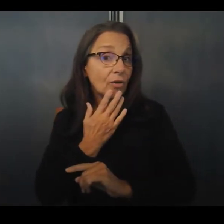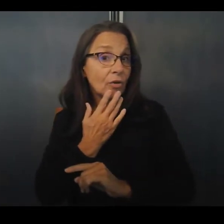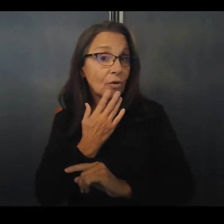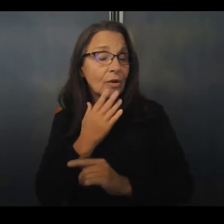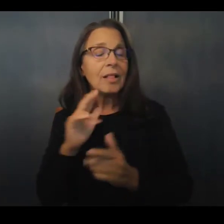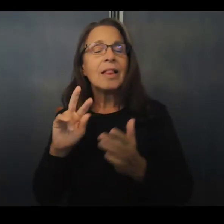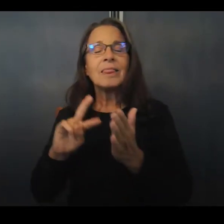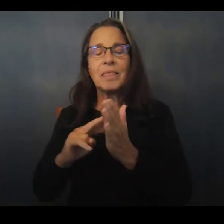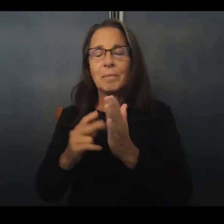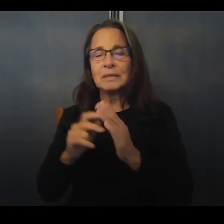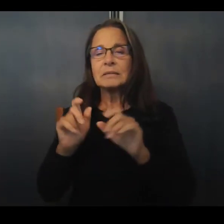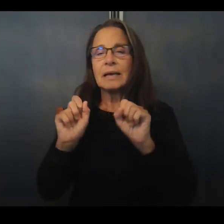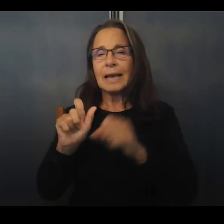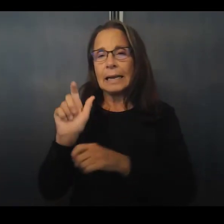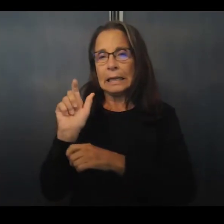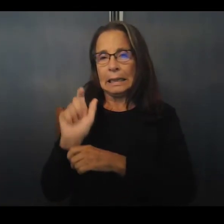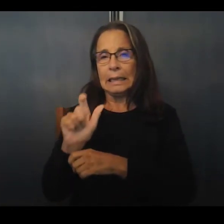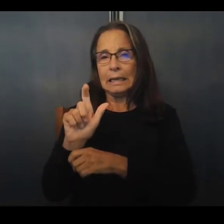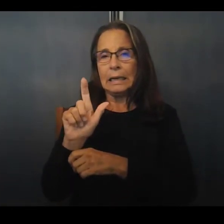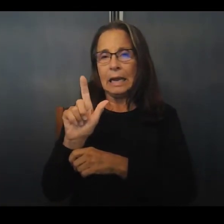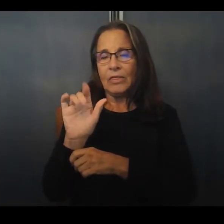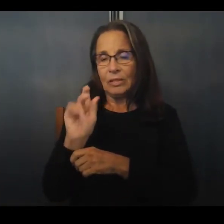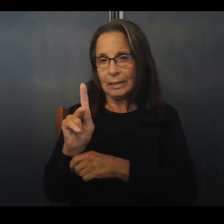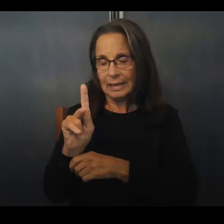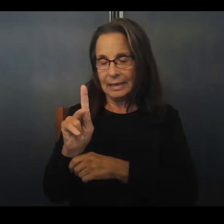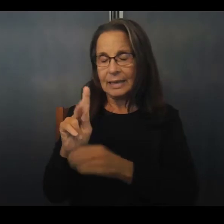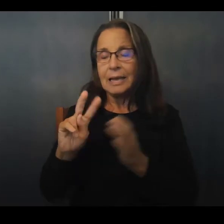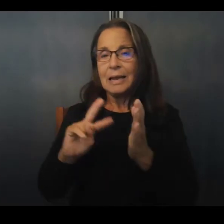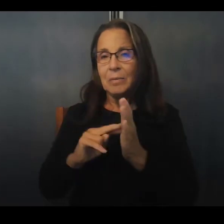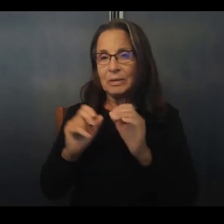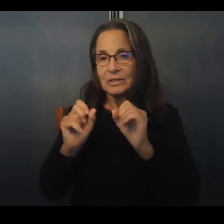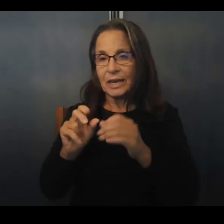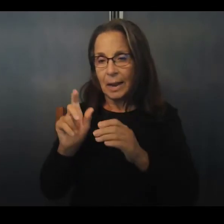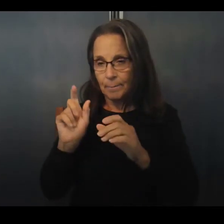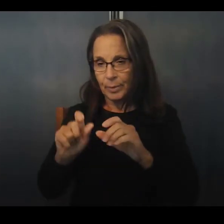means I'll actually be able to go and review what I submitted and we're going to do that in just